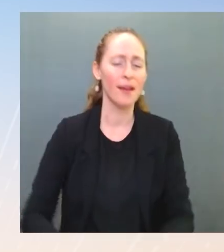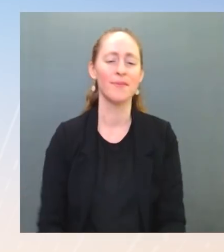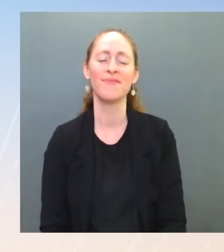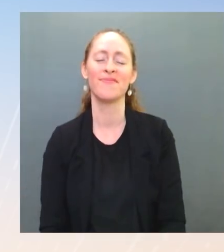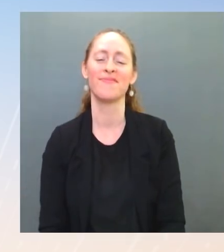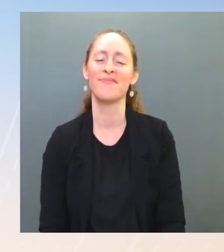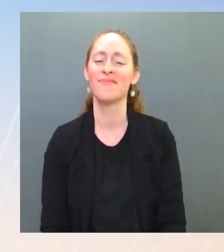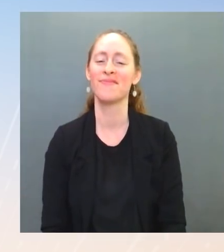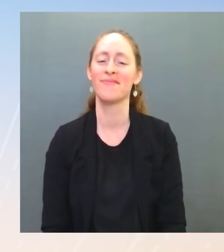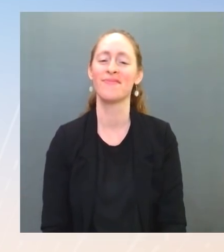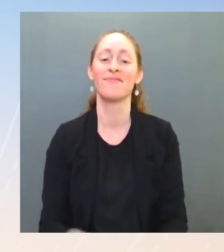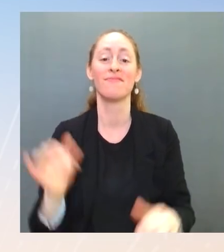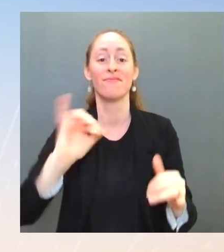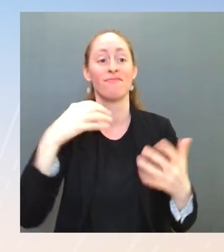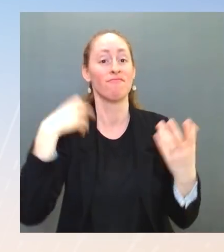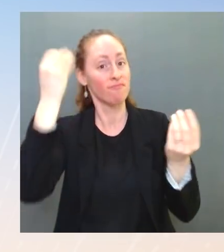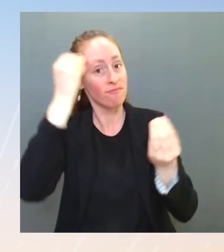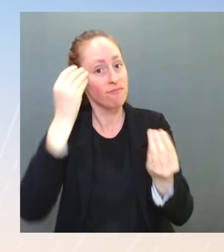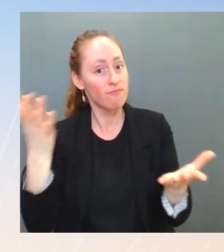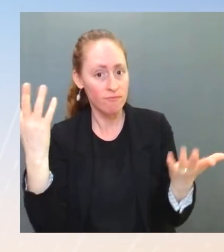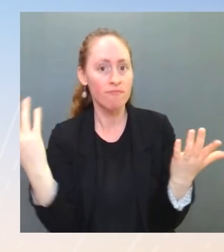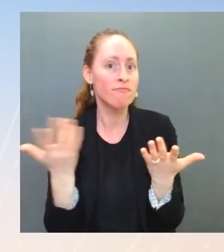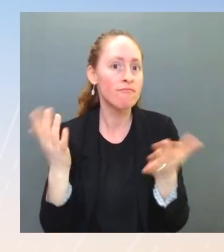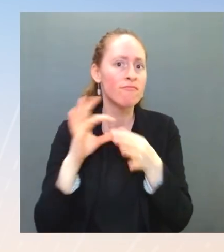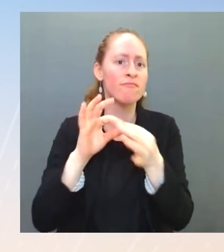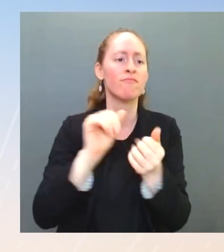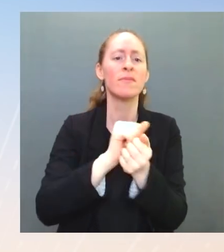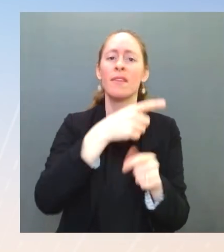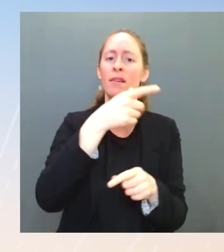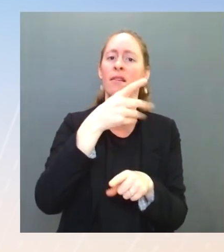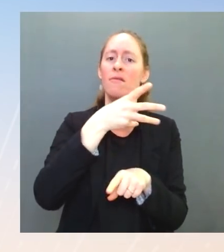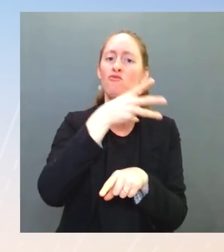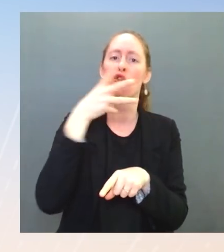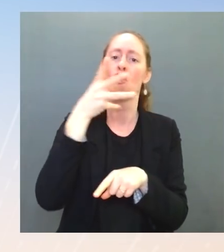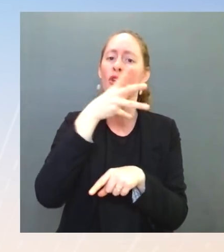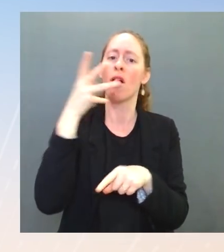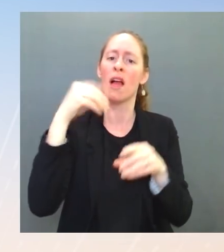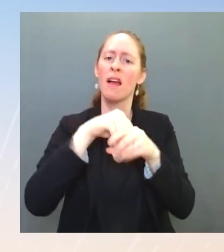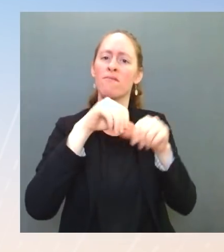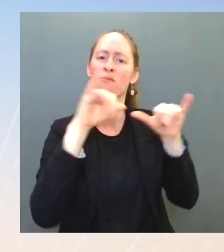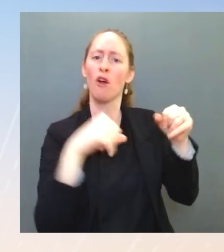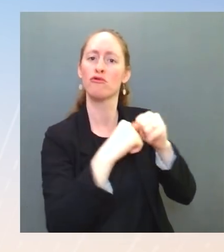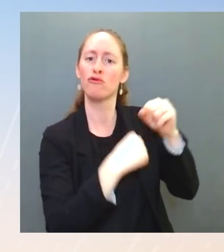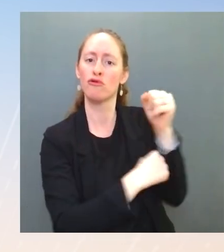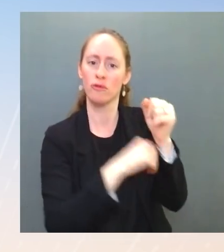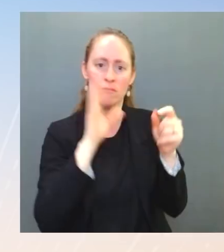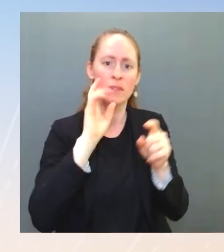to building a better America where rural communities thrive. The White House released a rural playbook to help state,